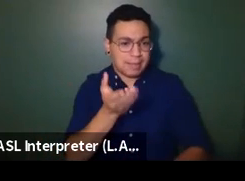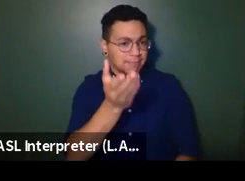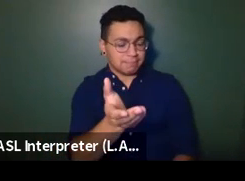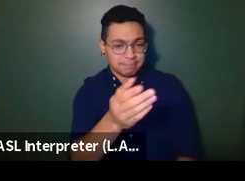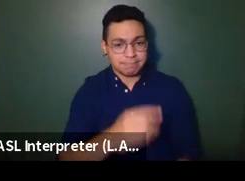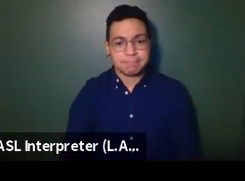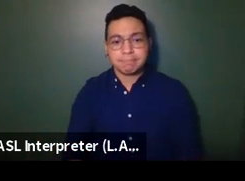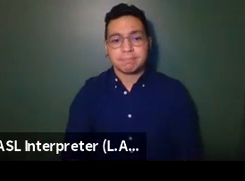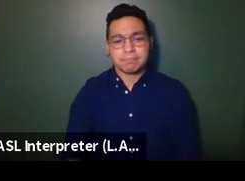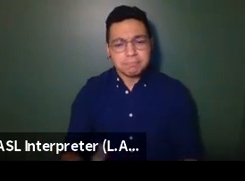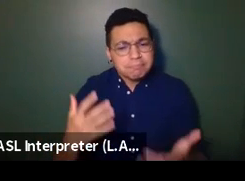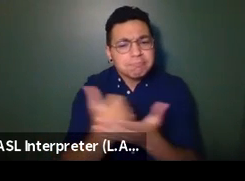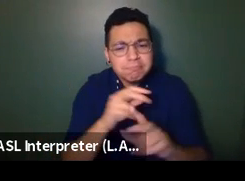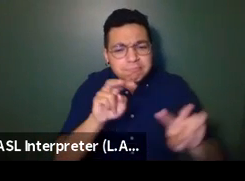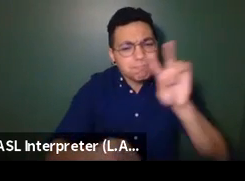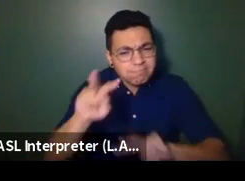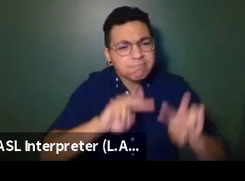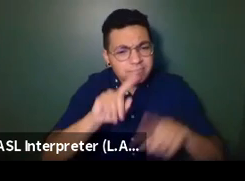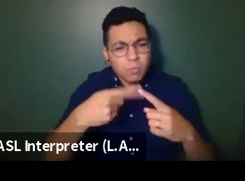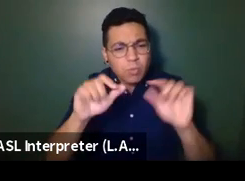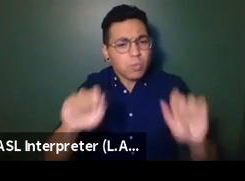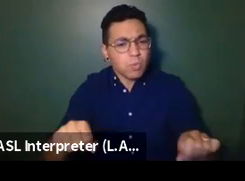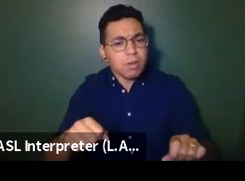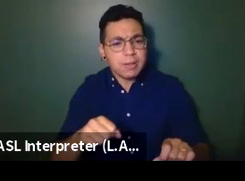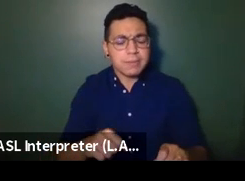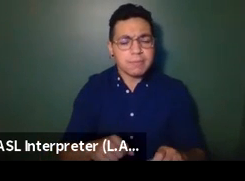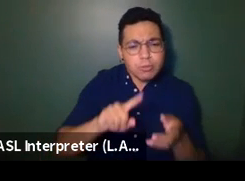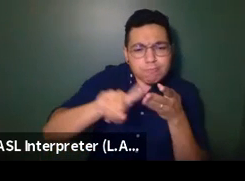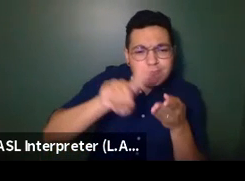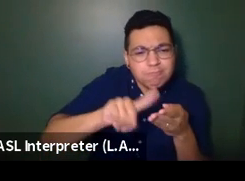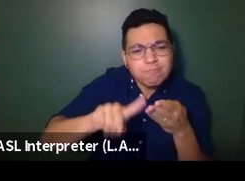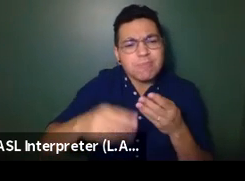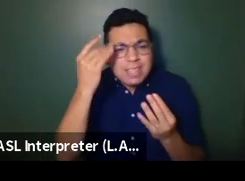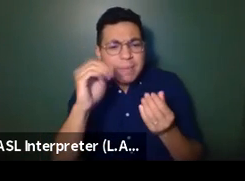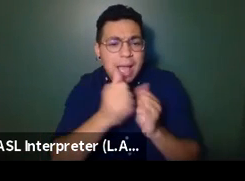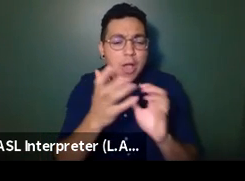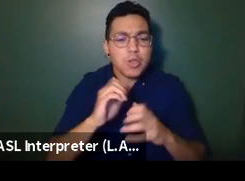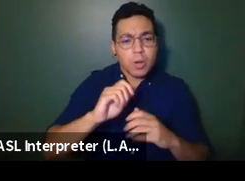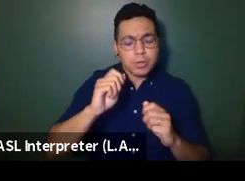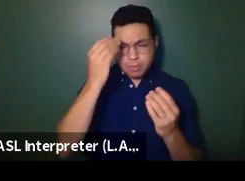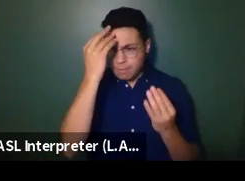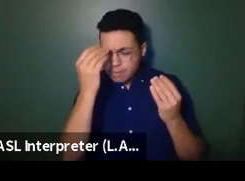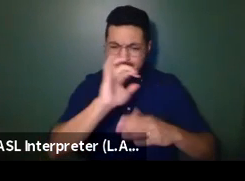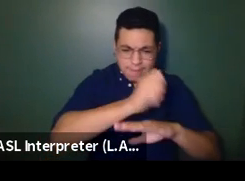Jeff Crawford: Please take a look at those at your own leisure and investigate and think about how do you want to frame out your decision making, because as you're putting